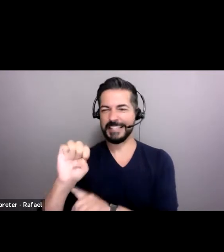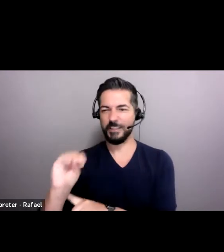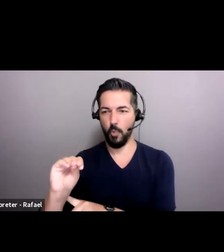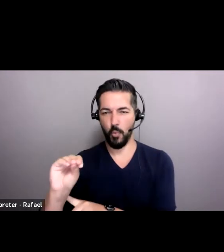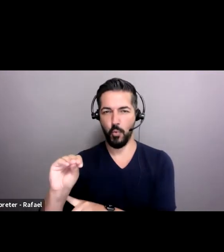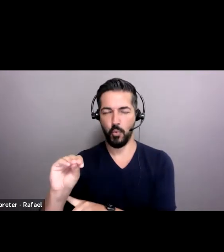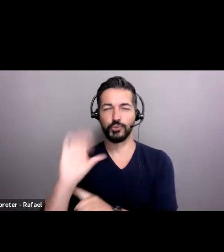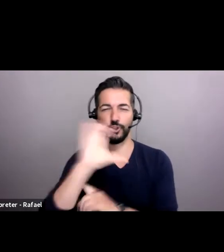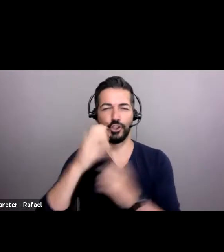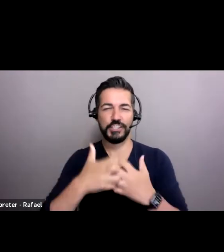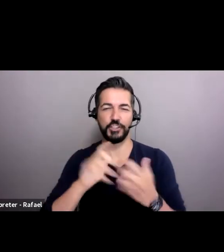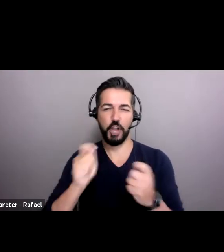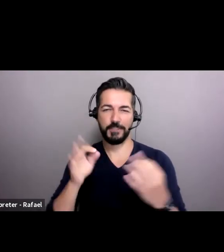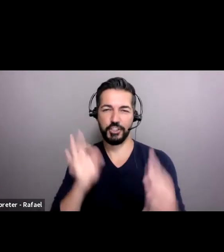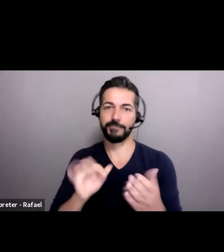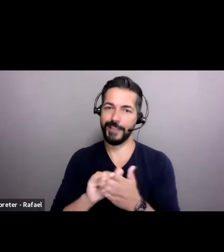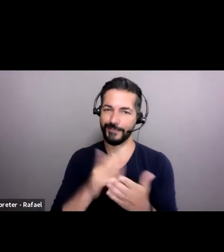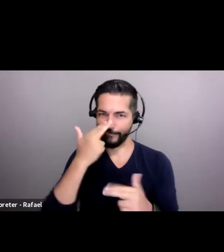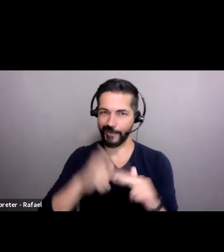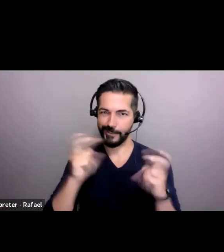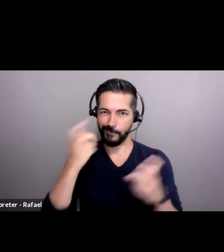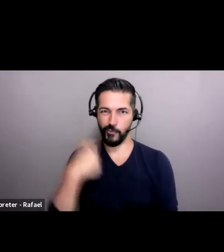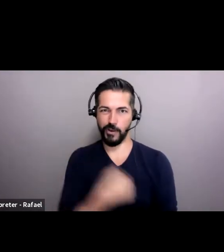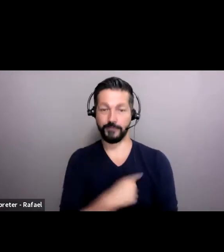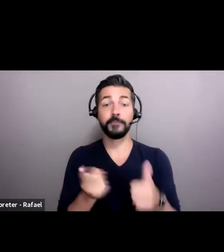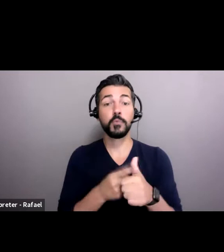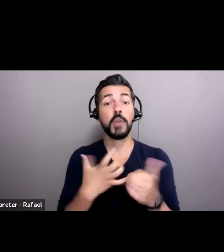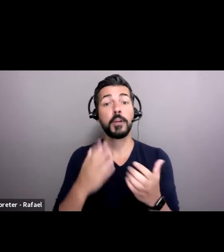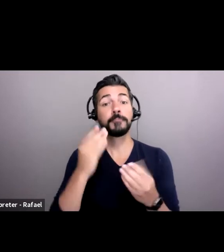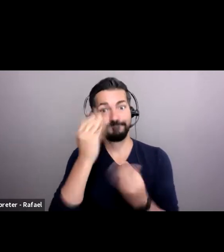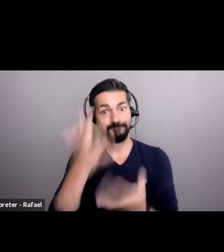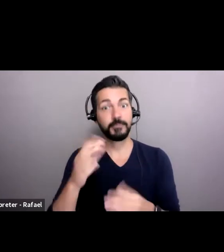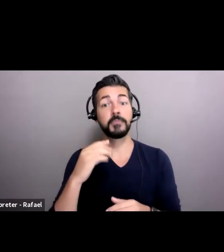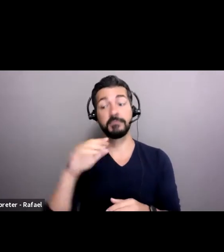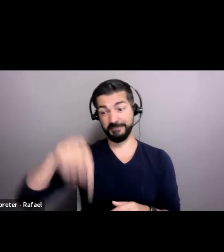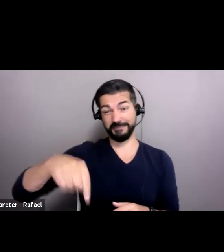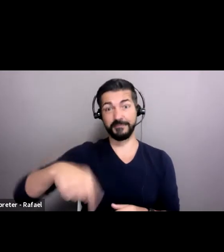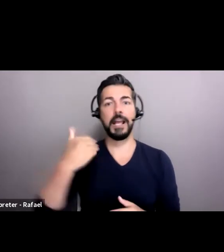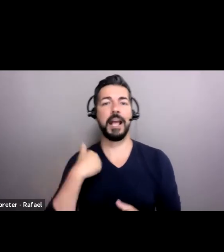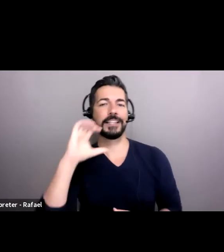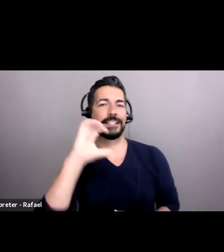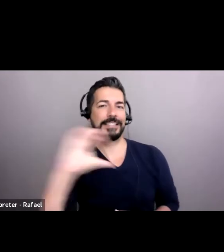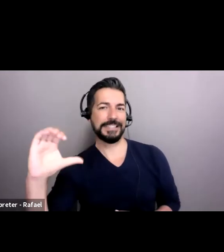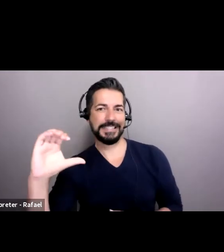But before we begin, I want to point out that there is a CC button down below which you can click for closed captions,